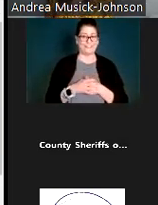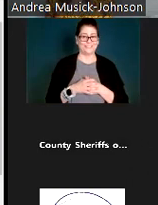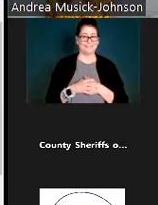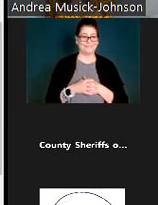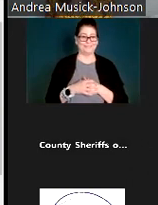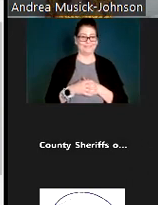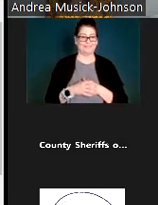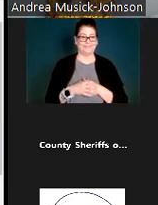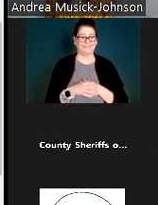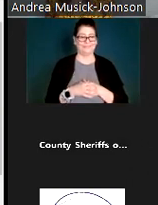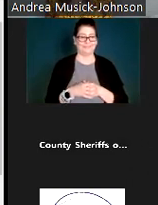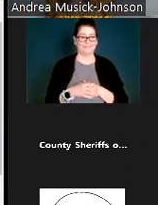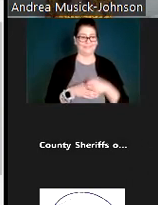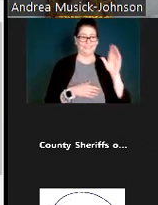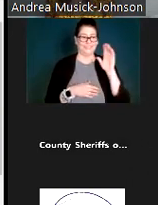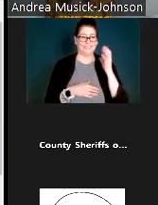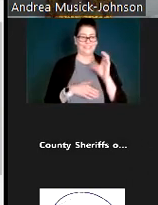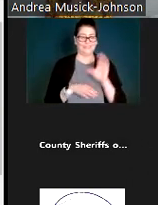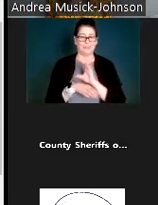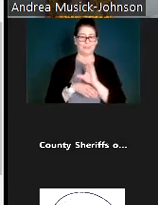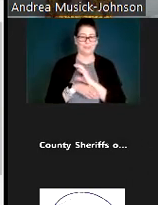it appears that my computer is not wanting to cooperate.